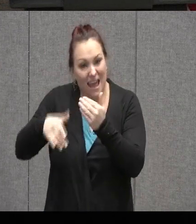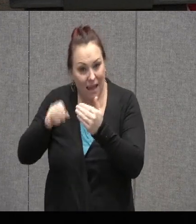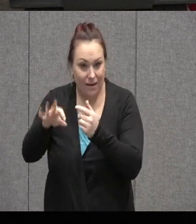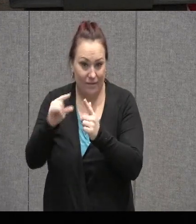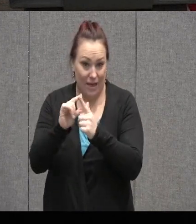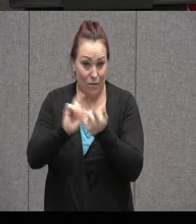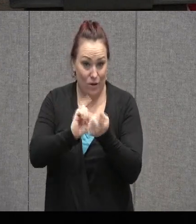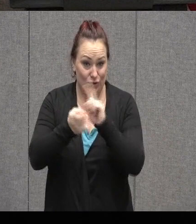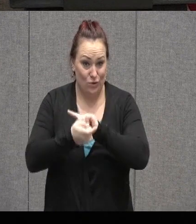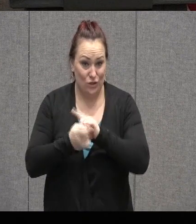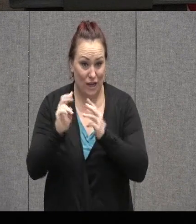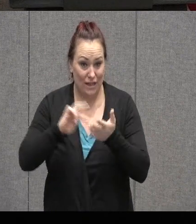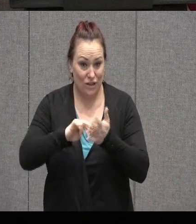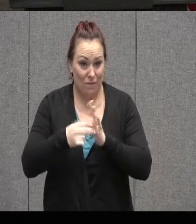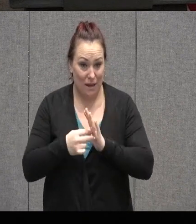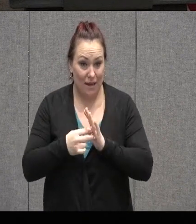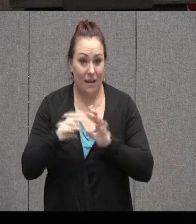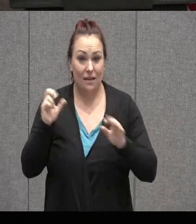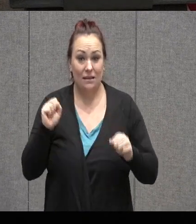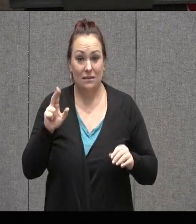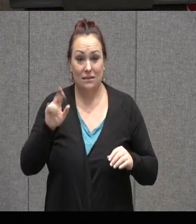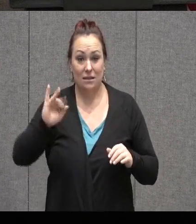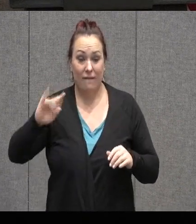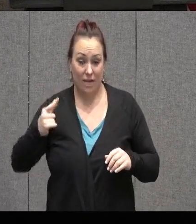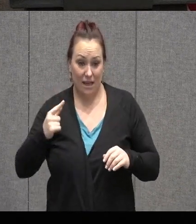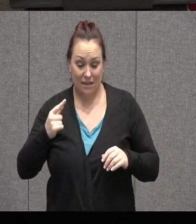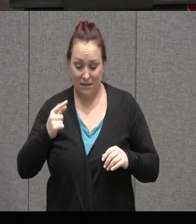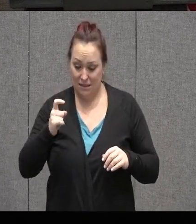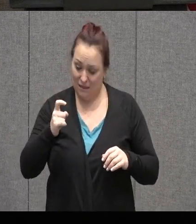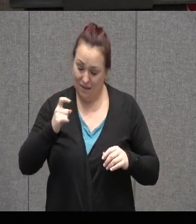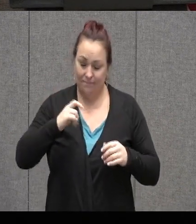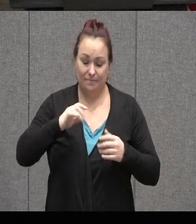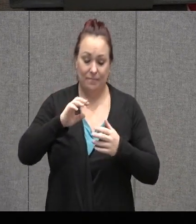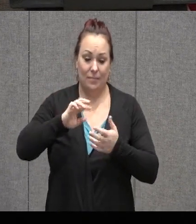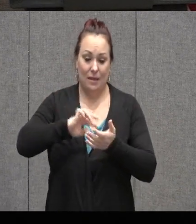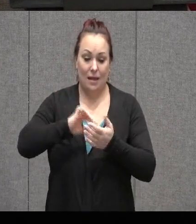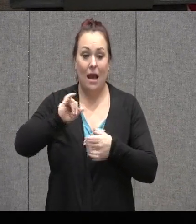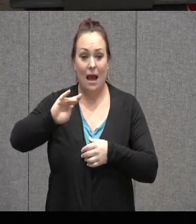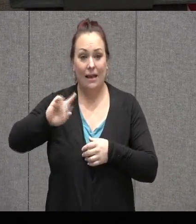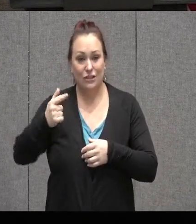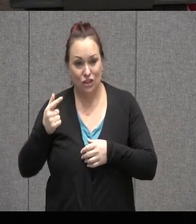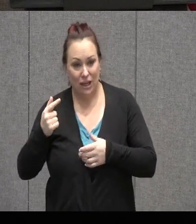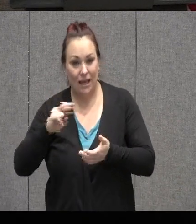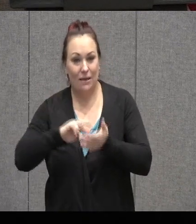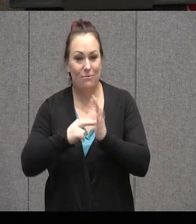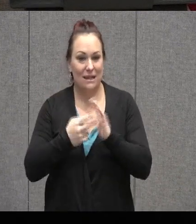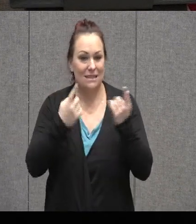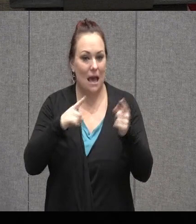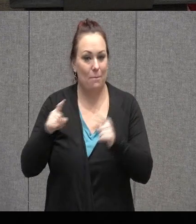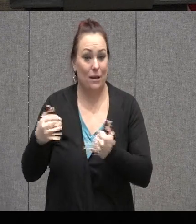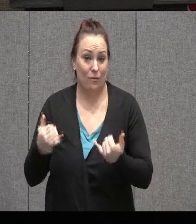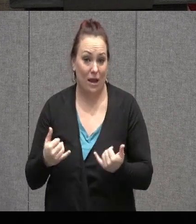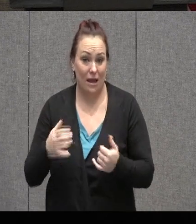The suffix i n g means it's happening right now, present tense,